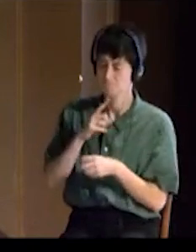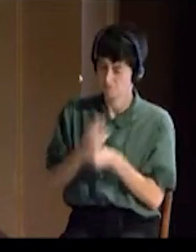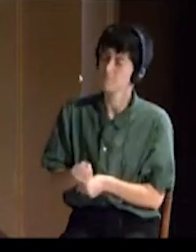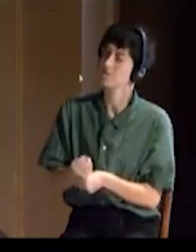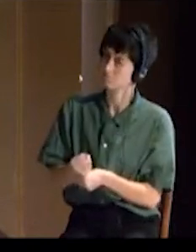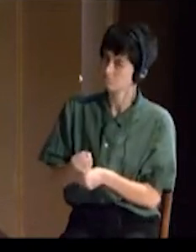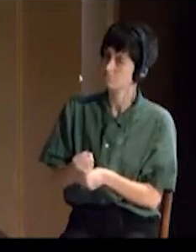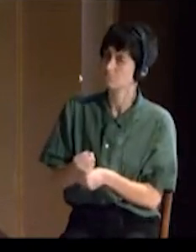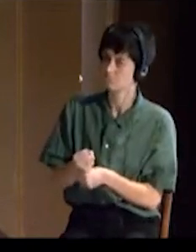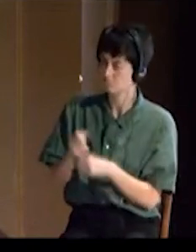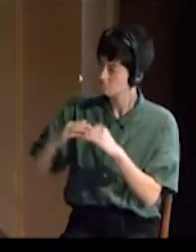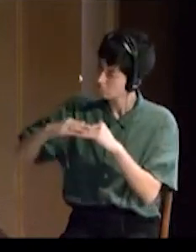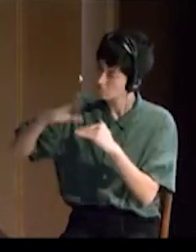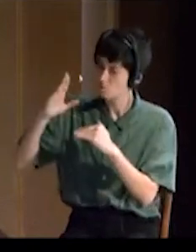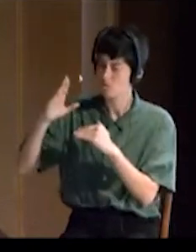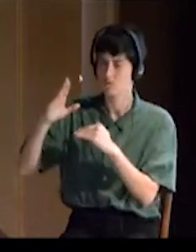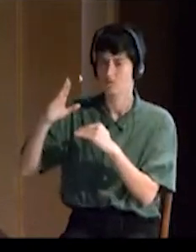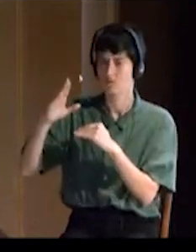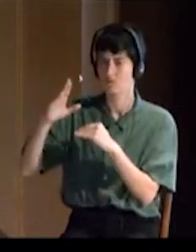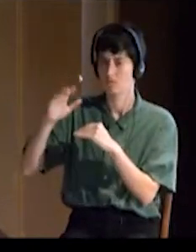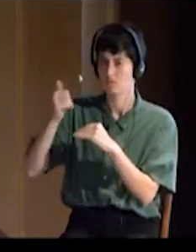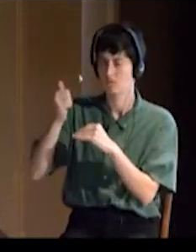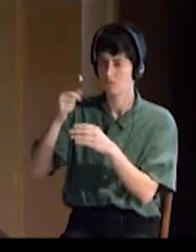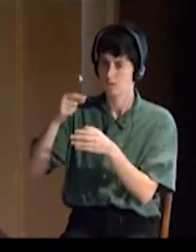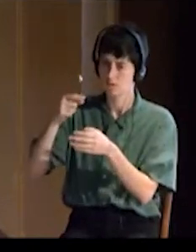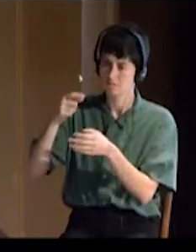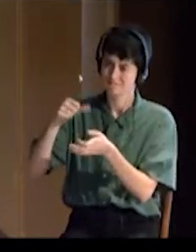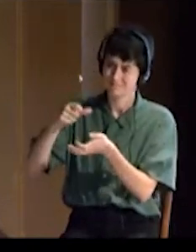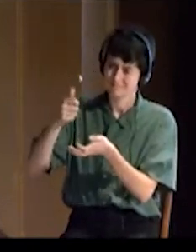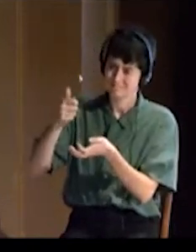the unknown diversity, especially for lichens,